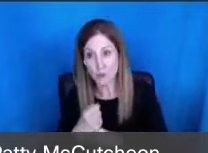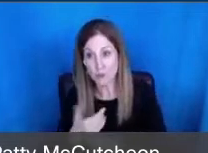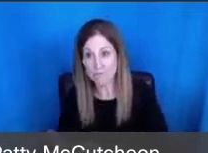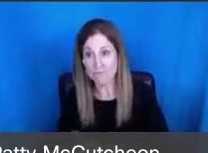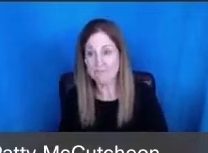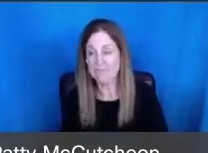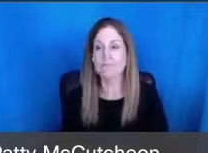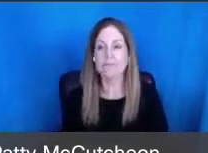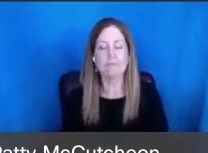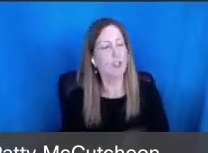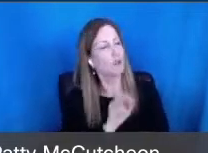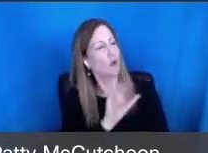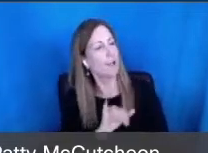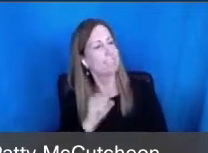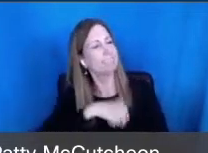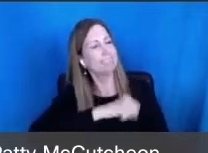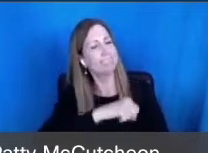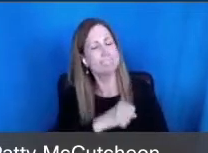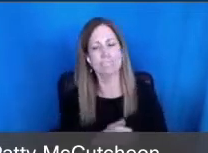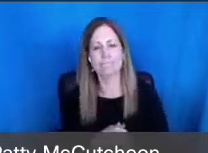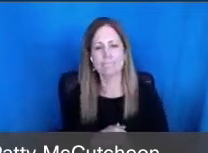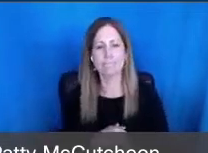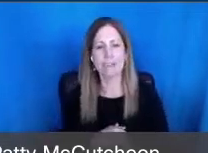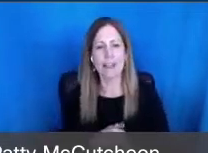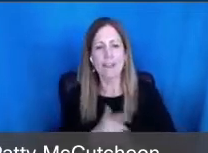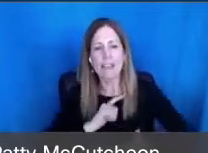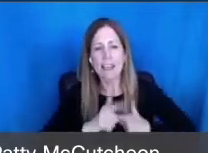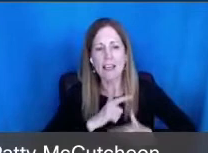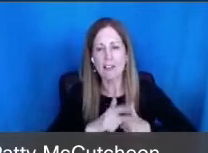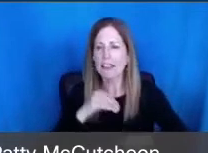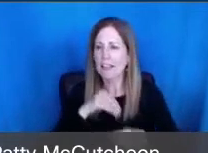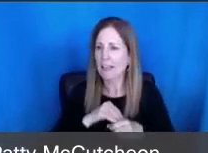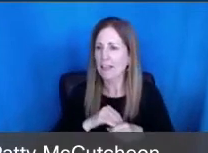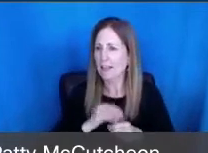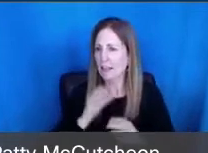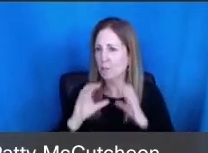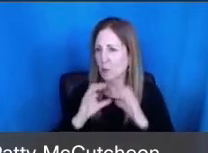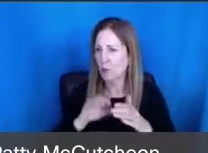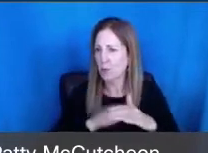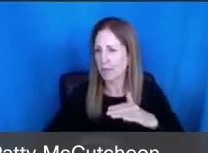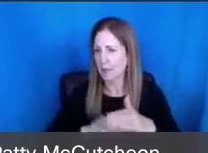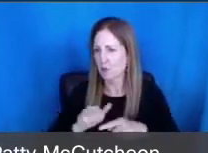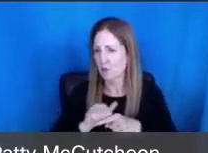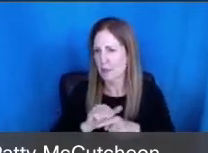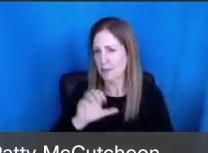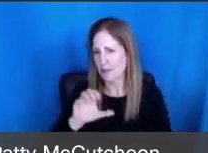[Tori] Yeah. So the interactivity in computer-based trainings has often been one of the biggest obstacles that we've tackled,